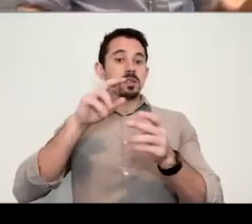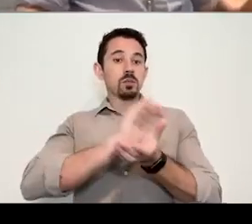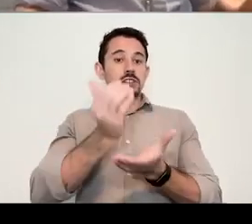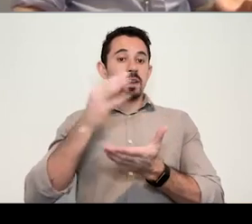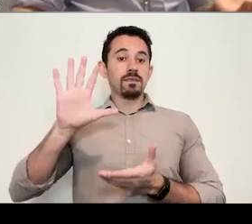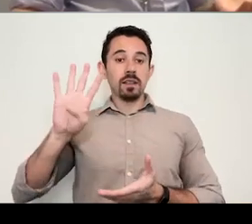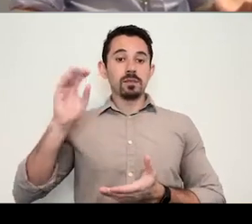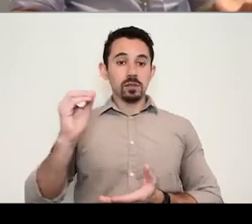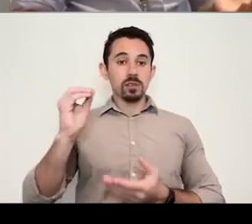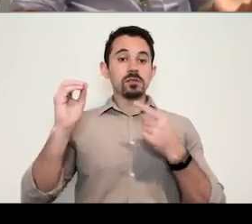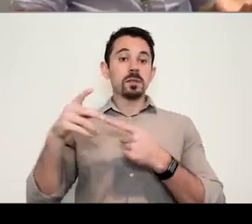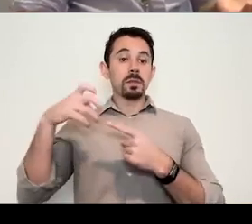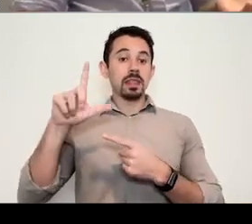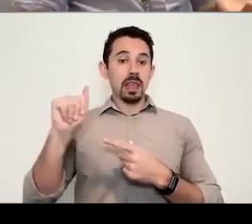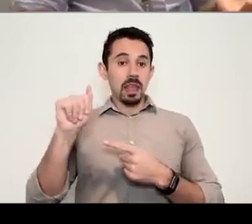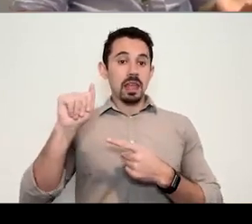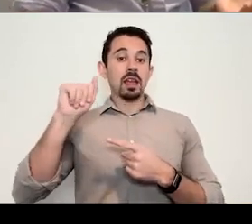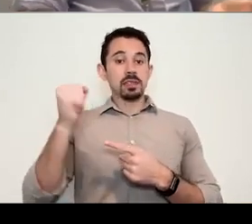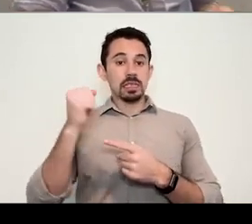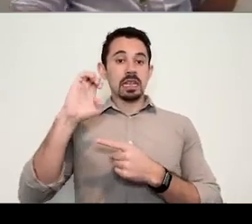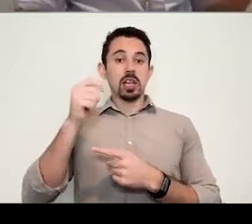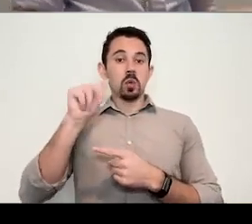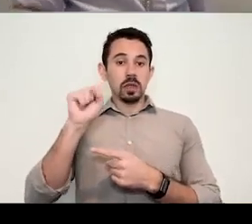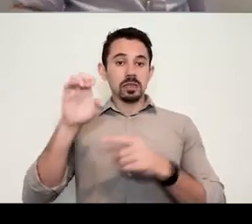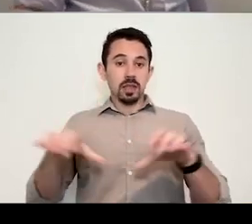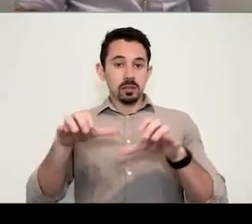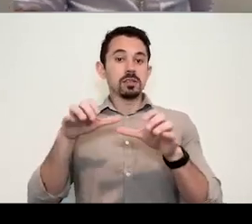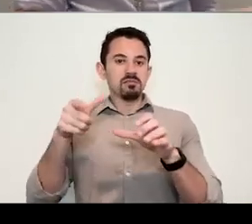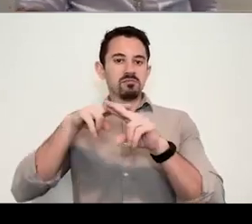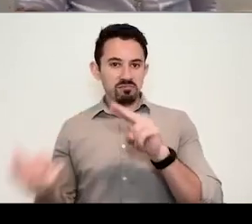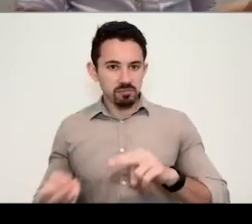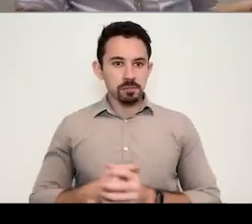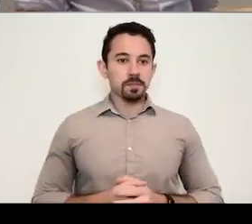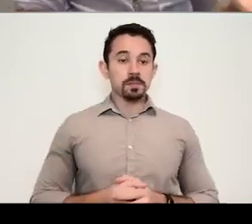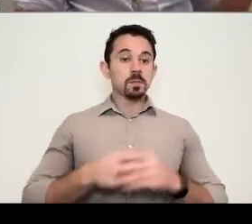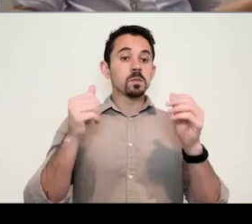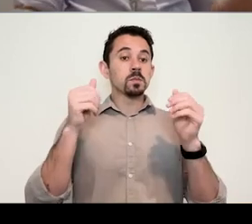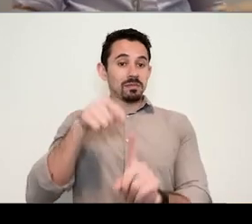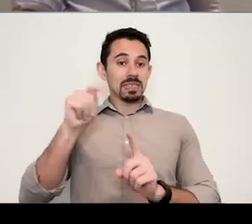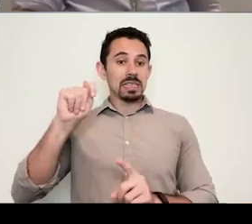PelA esterase activity decreased, so this titratable response supports that 54-O is